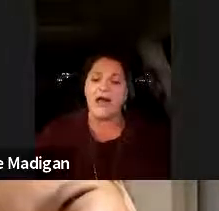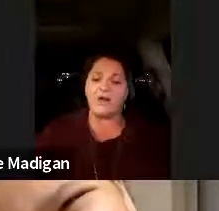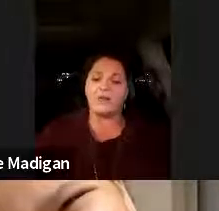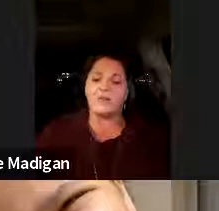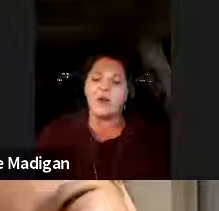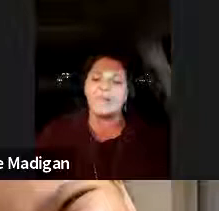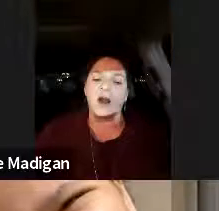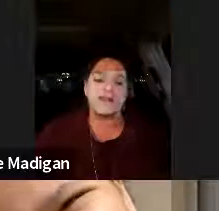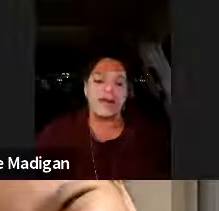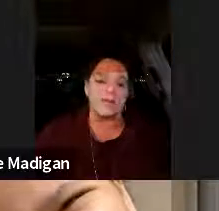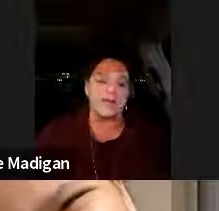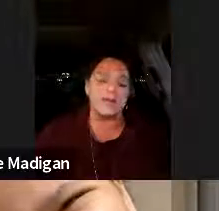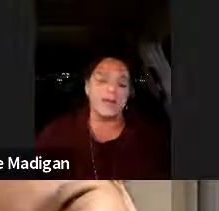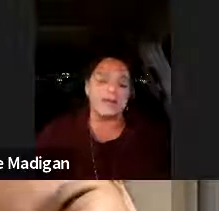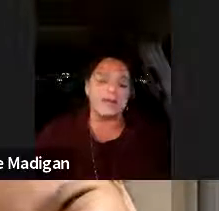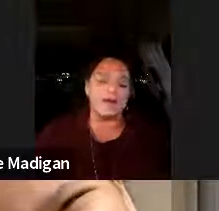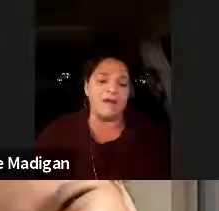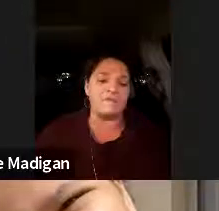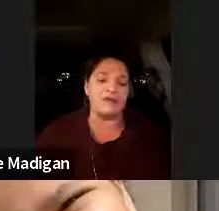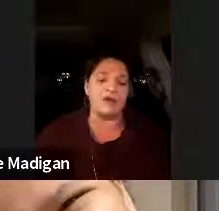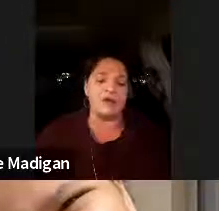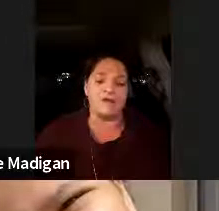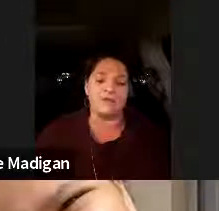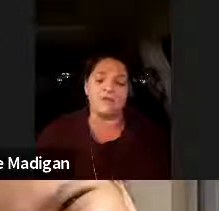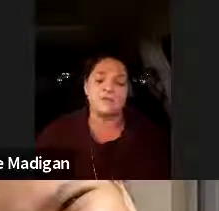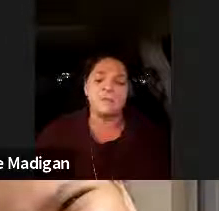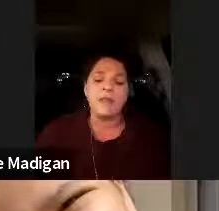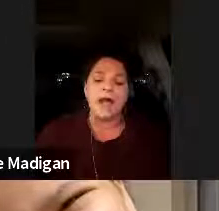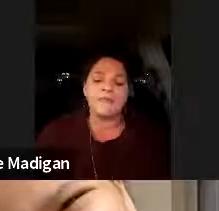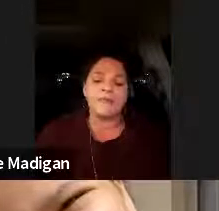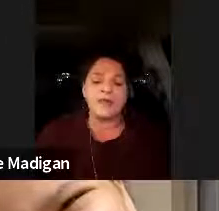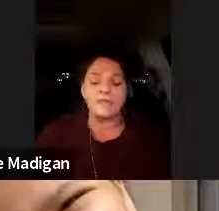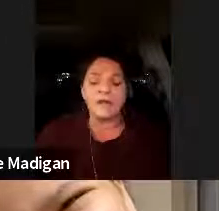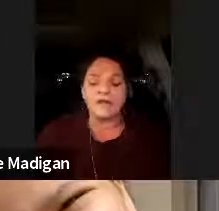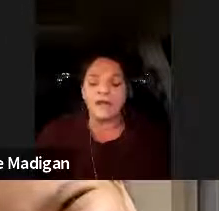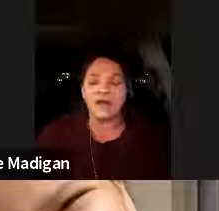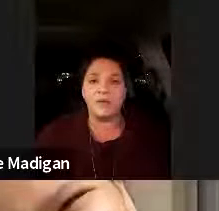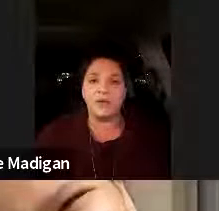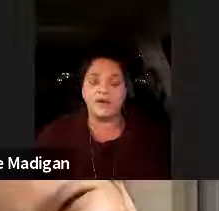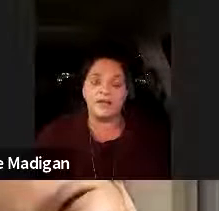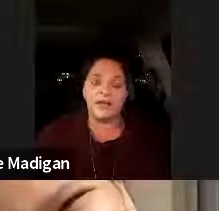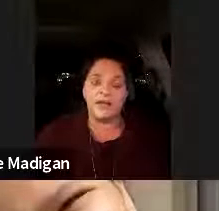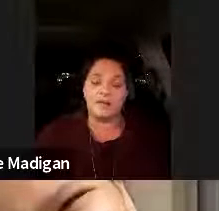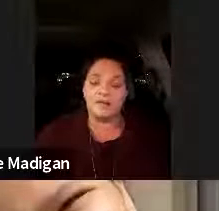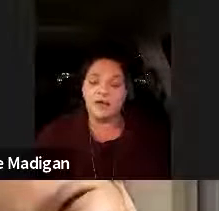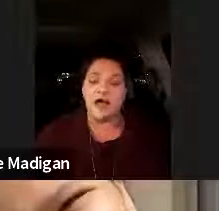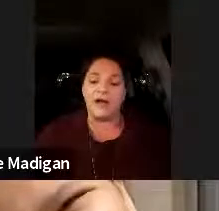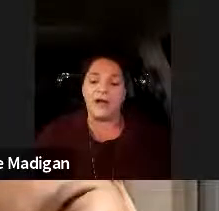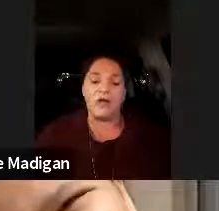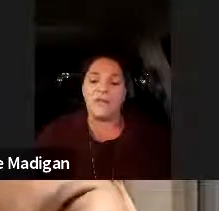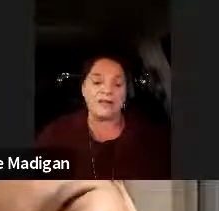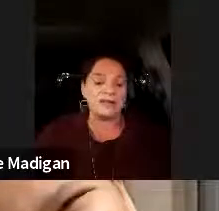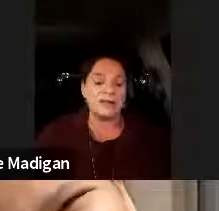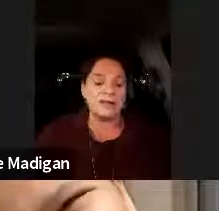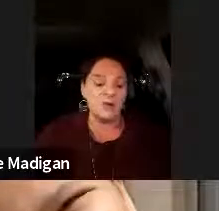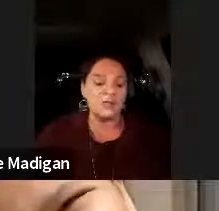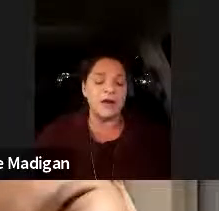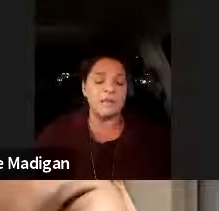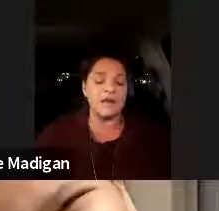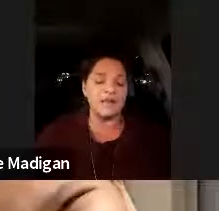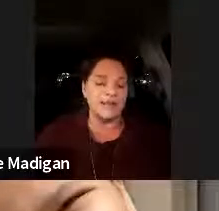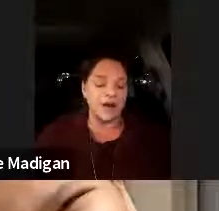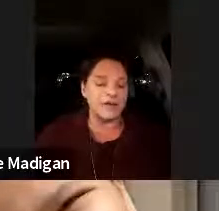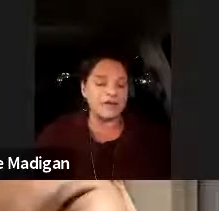Richelle Madigan: I only work part time and I took this year off due to her illness, I have done everything anyone can think of hired all the best horse therapy therapists.